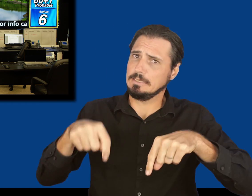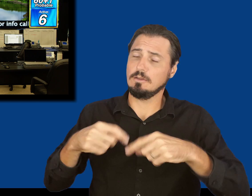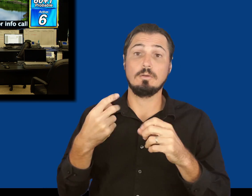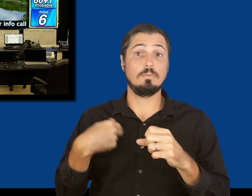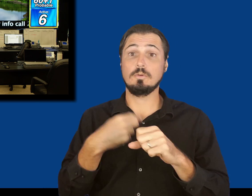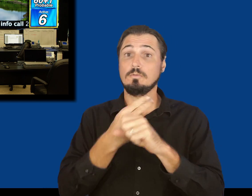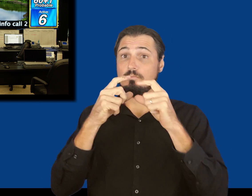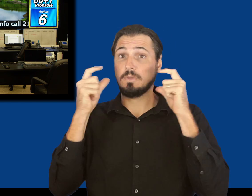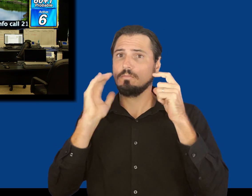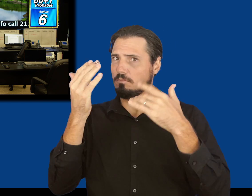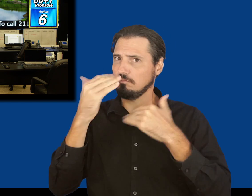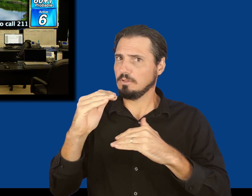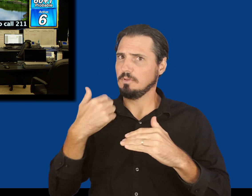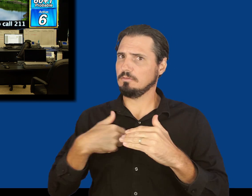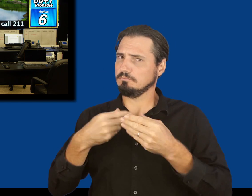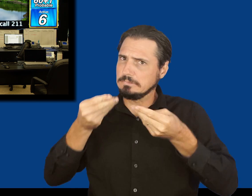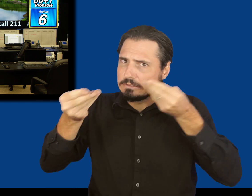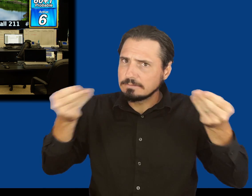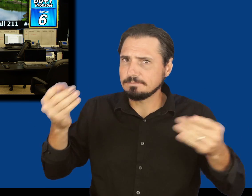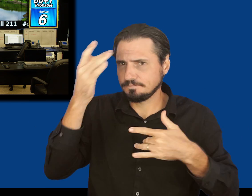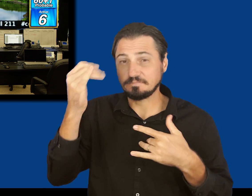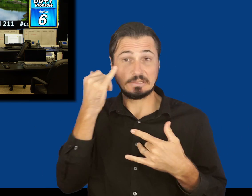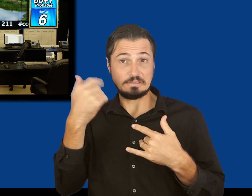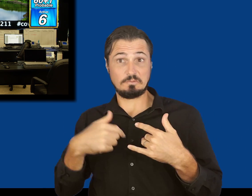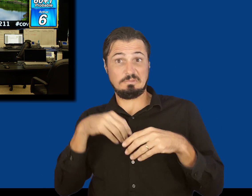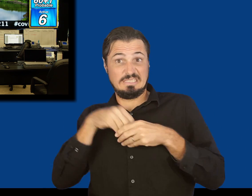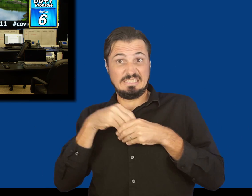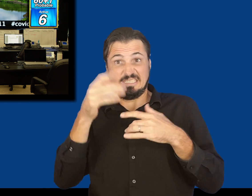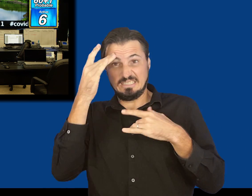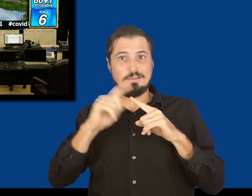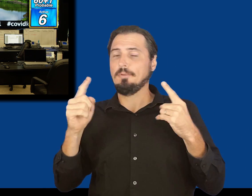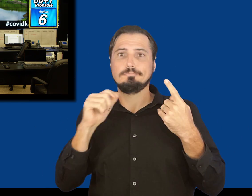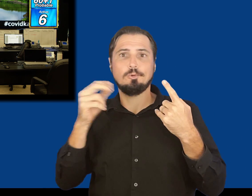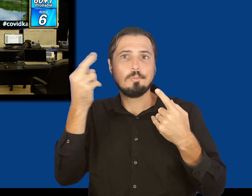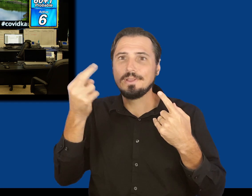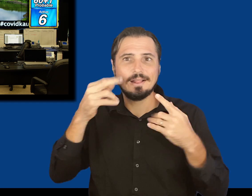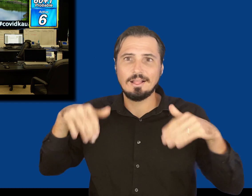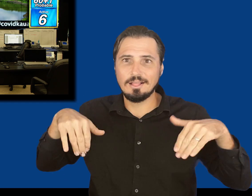chance of spreading the virus just in case your infectious, but don't yet know it wearing a mask.